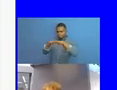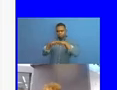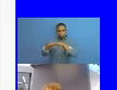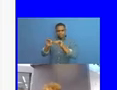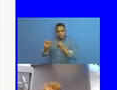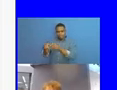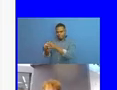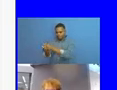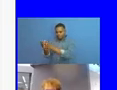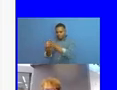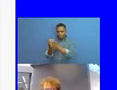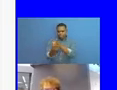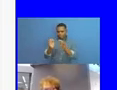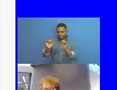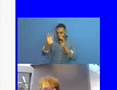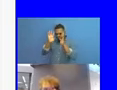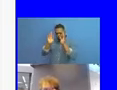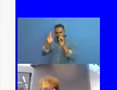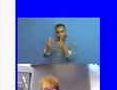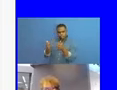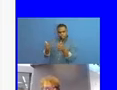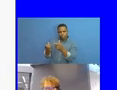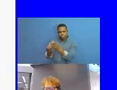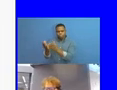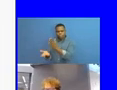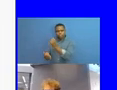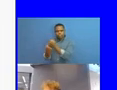but we will also learn a lot about how to overcome